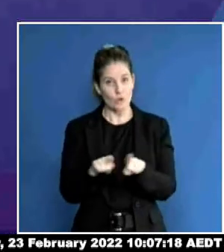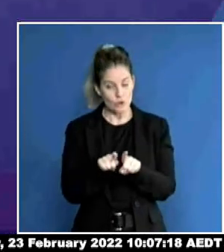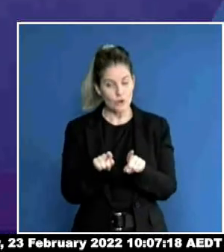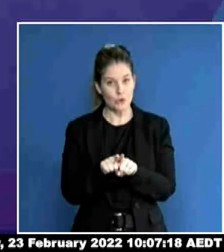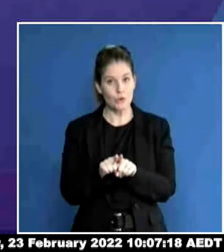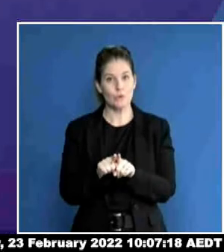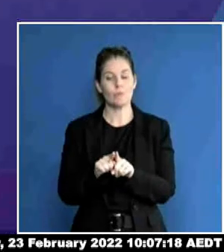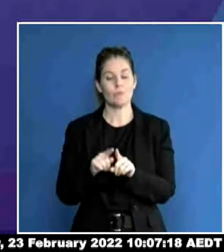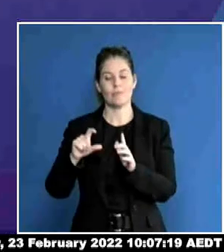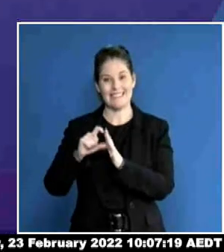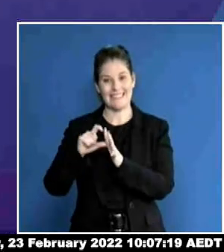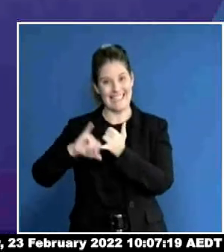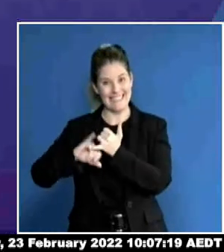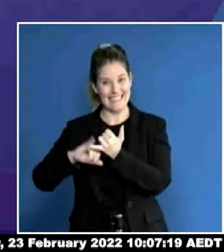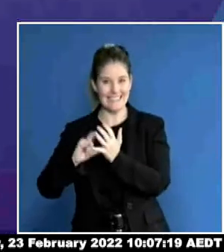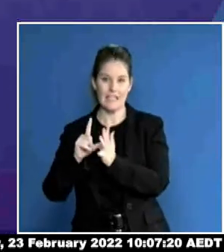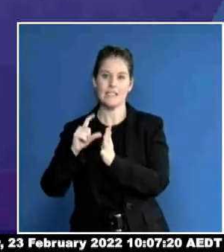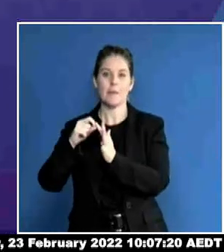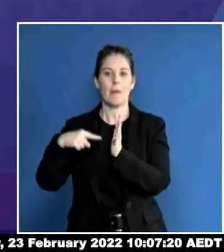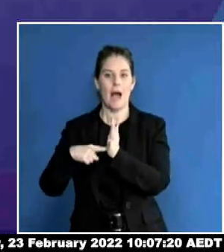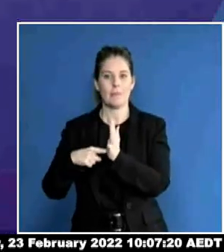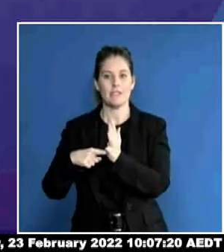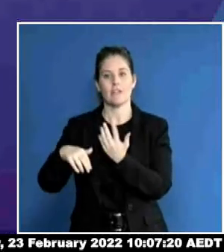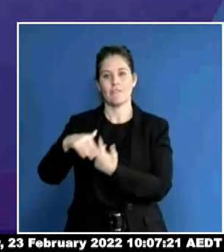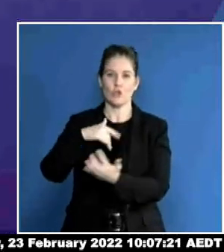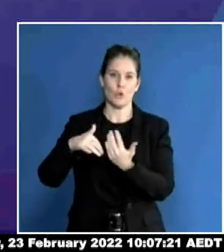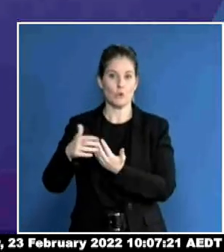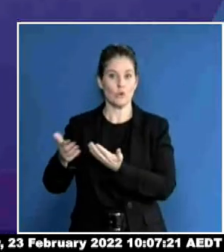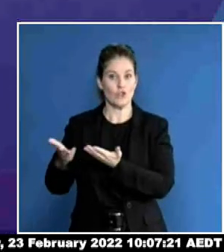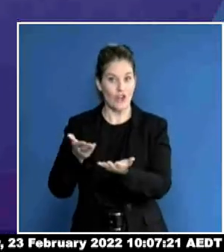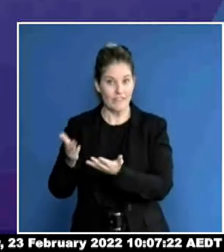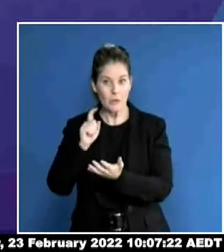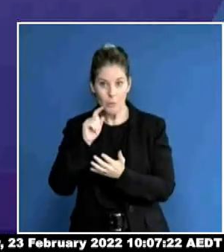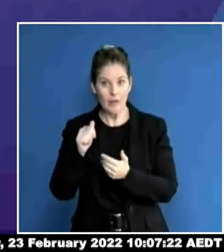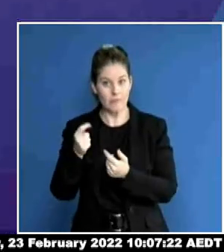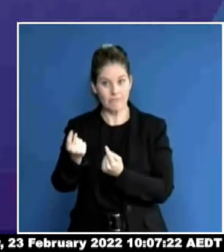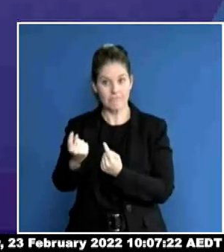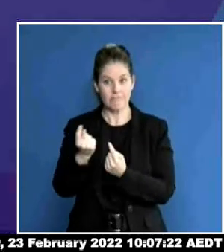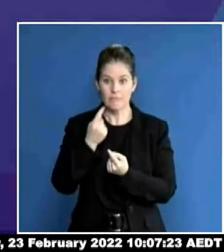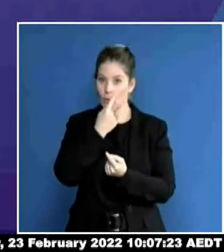provider itself, and representatives of the Youth Disability Advocacy Service.